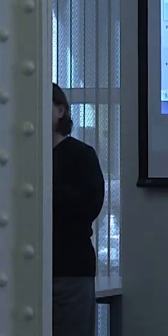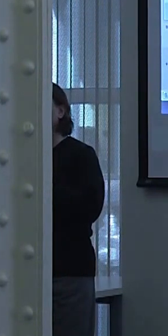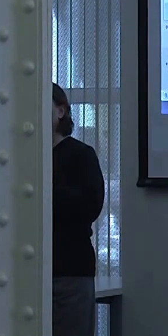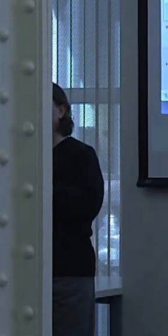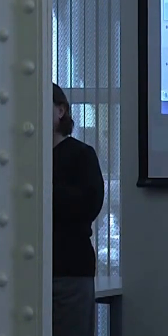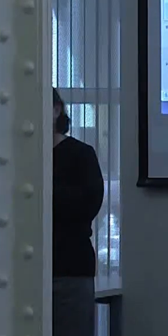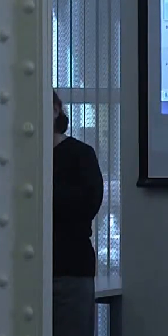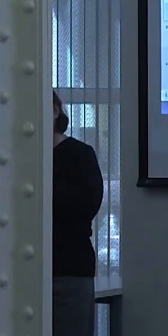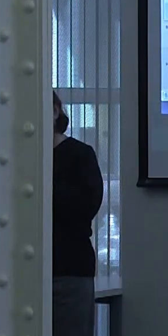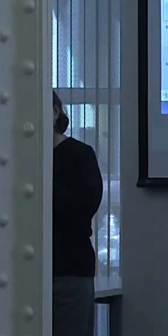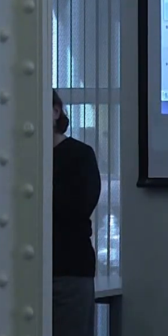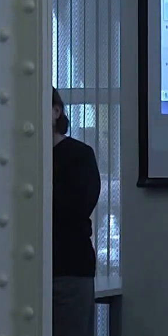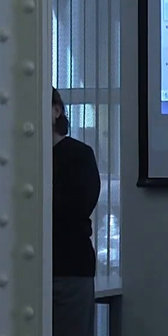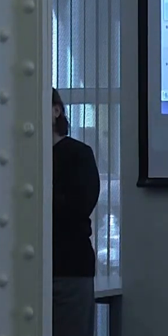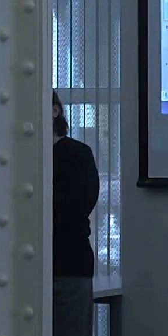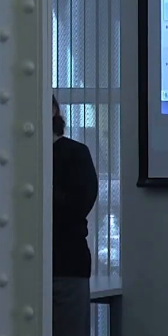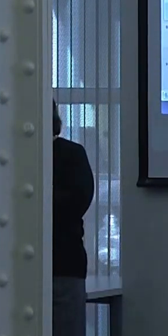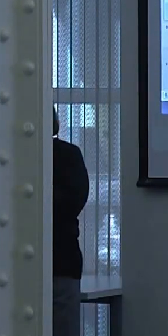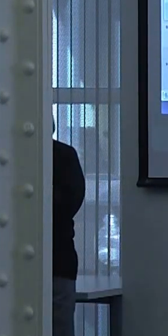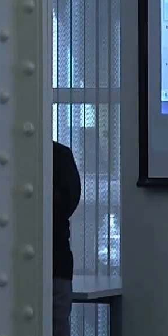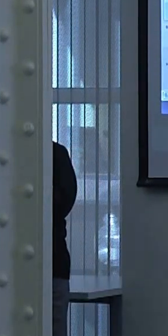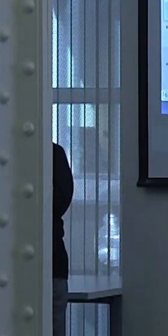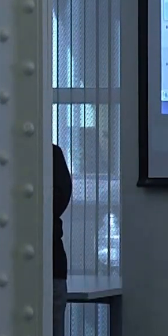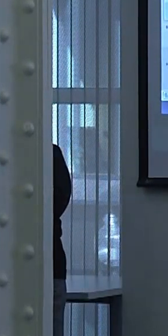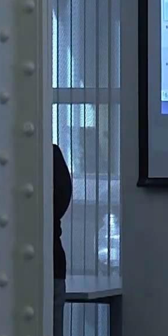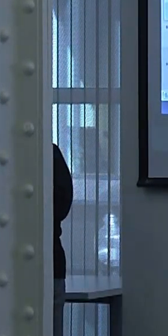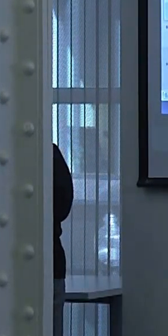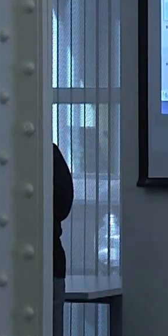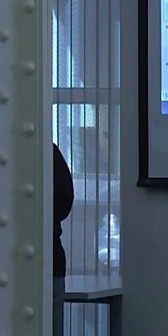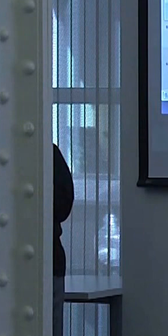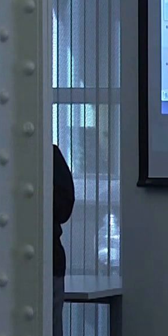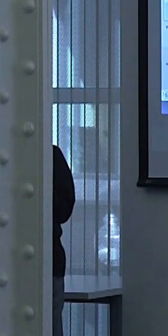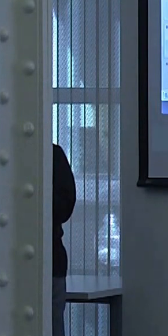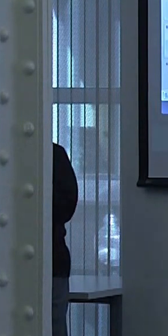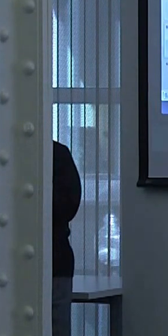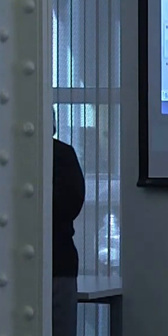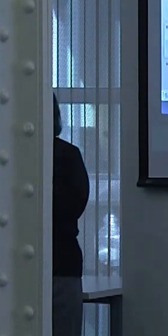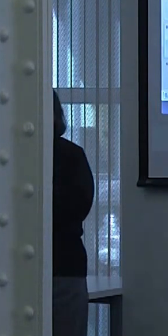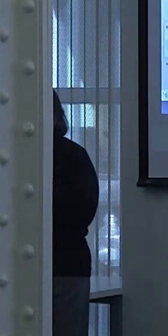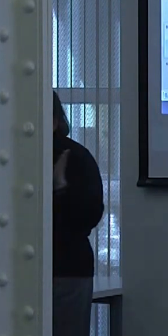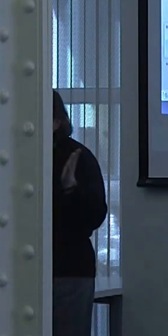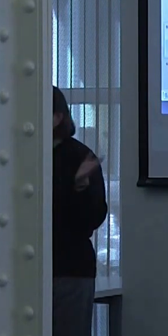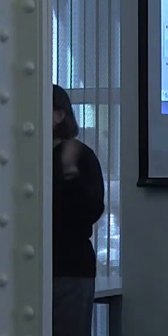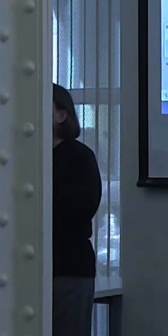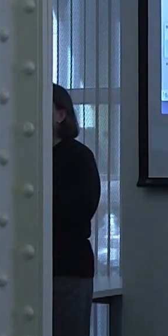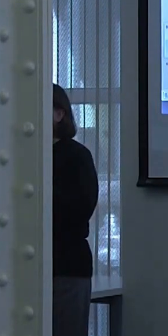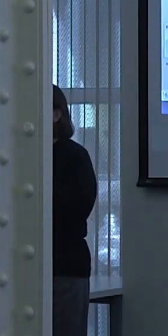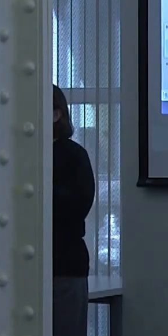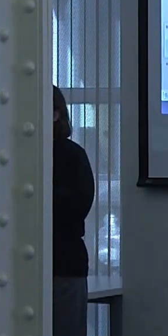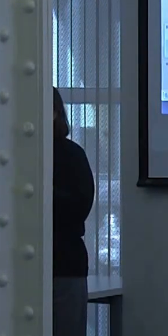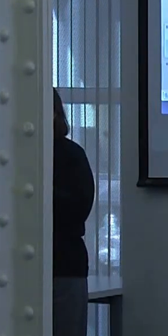So that's just one example of something I did in the community. I did a Grrrls Camp with my comadre,